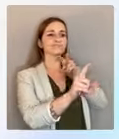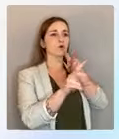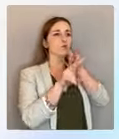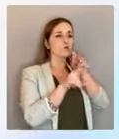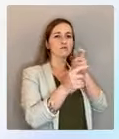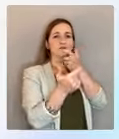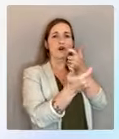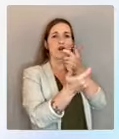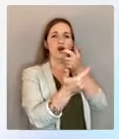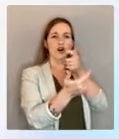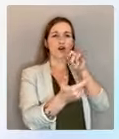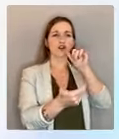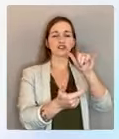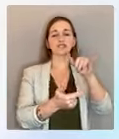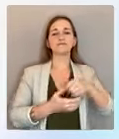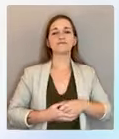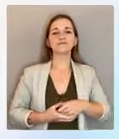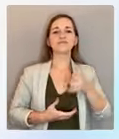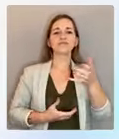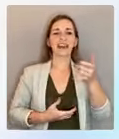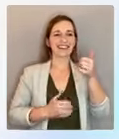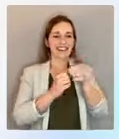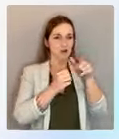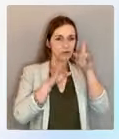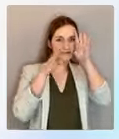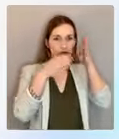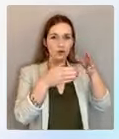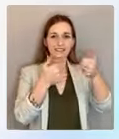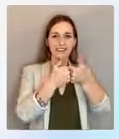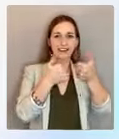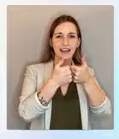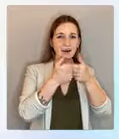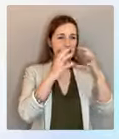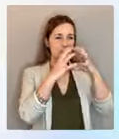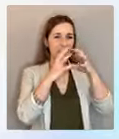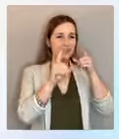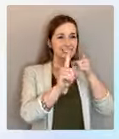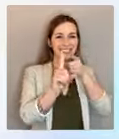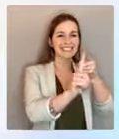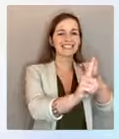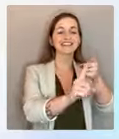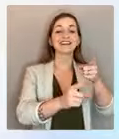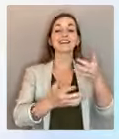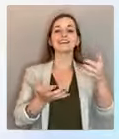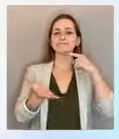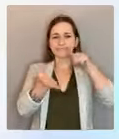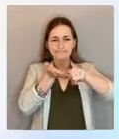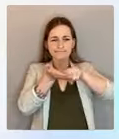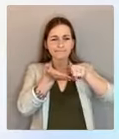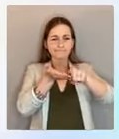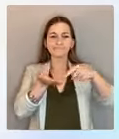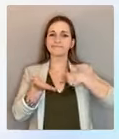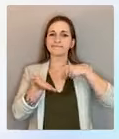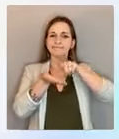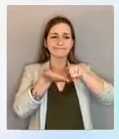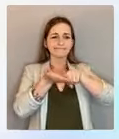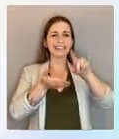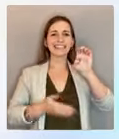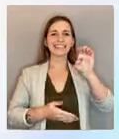a ball gives you kind of the center of the action. It's kind of the thing that everyone is focused on. And when I started looking at eSports,